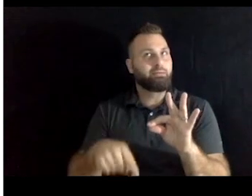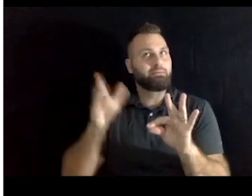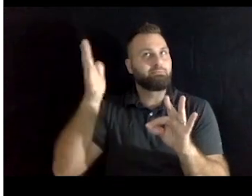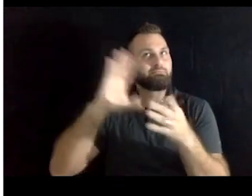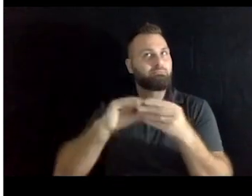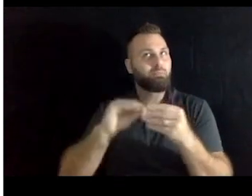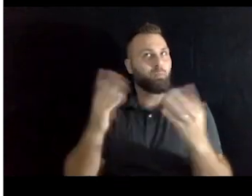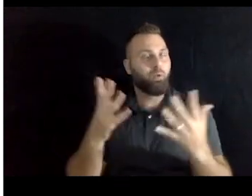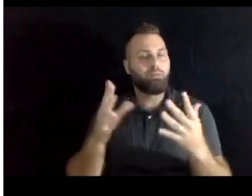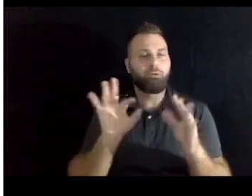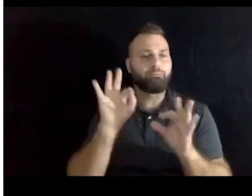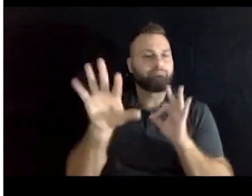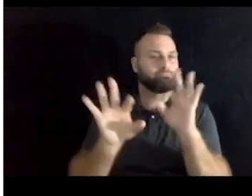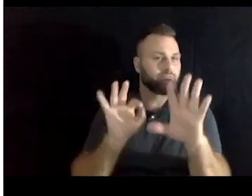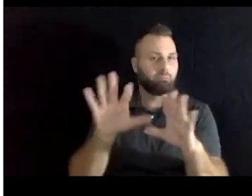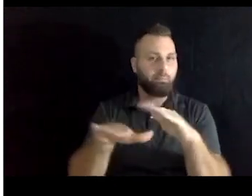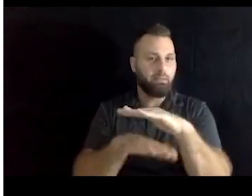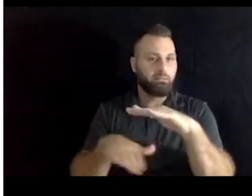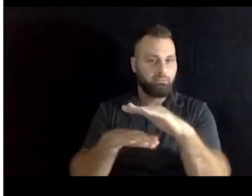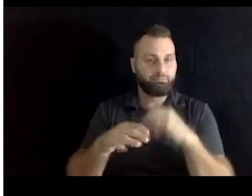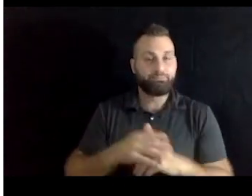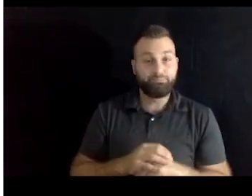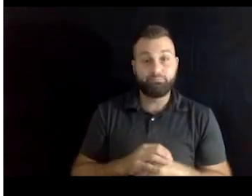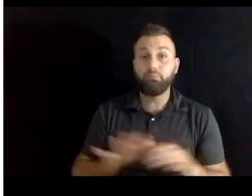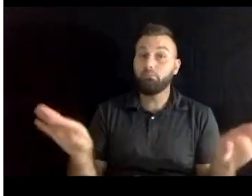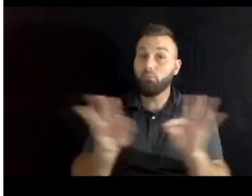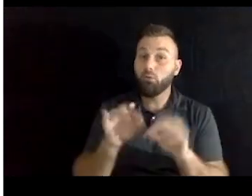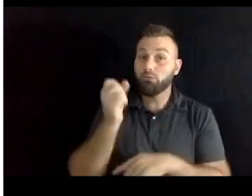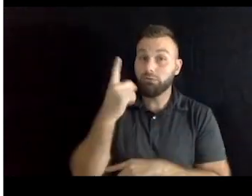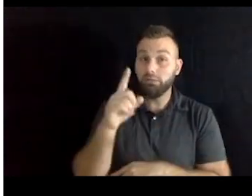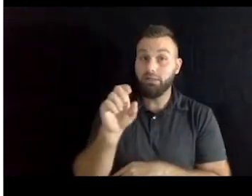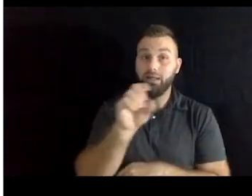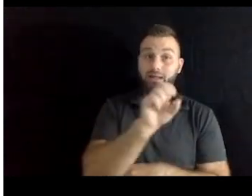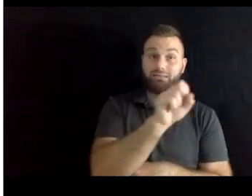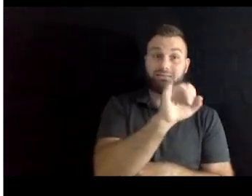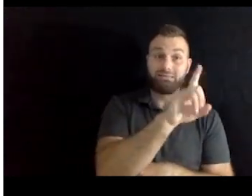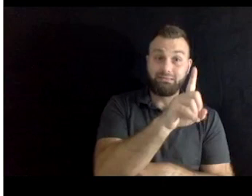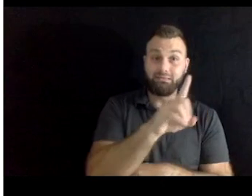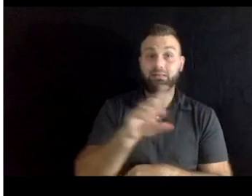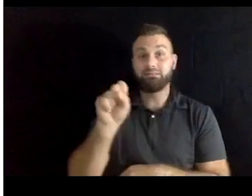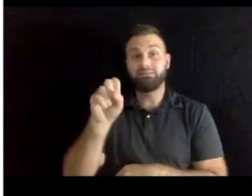this for this for our time together it is important to understand though